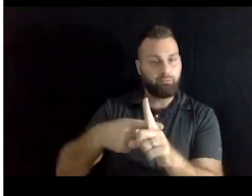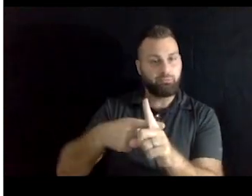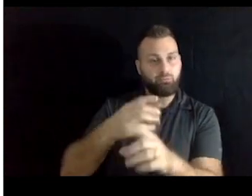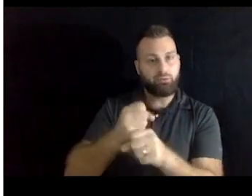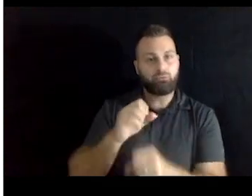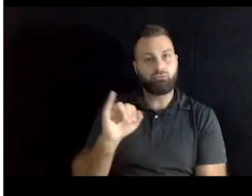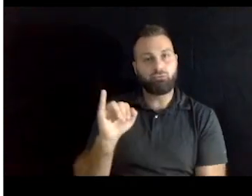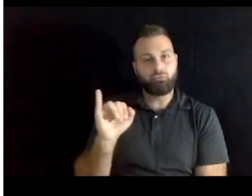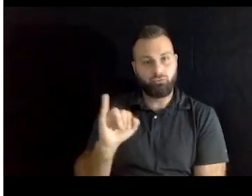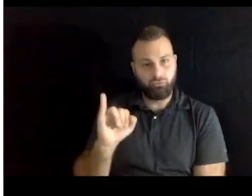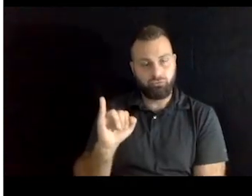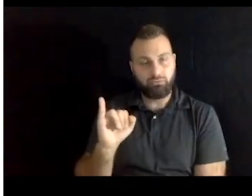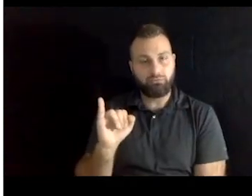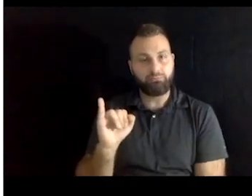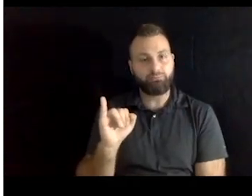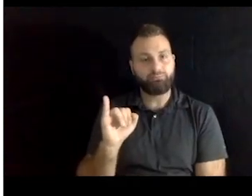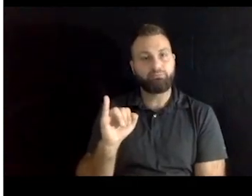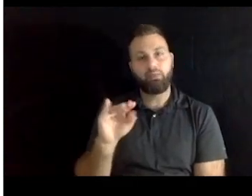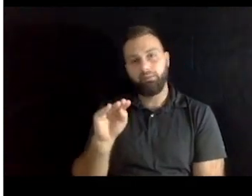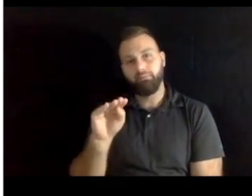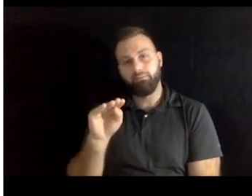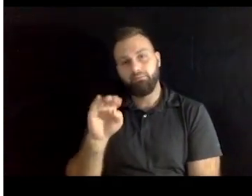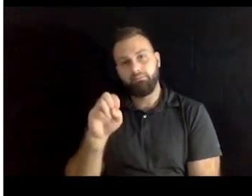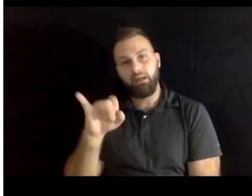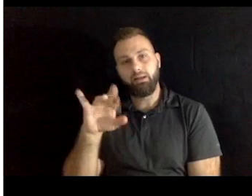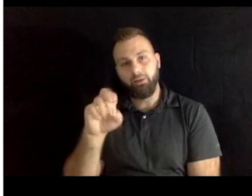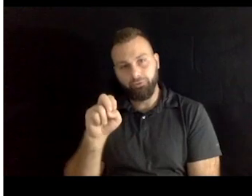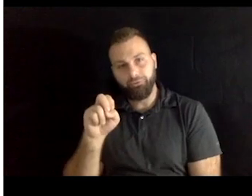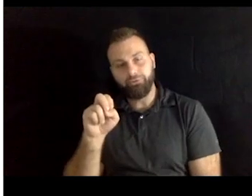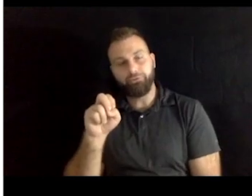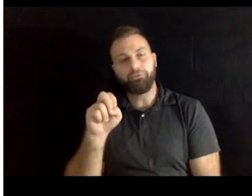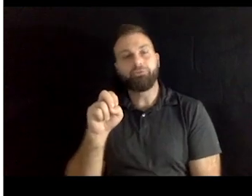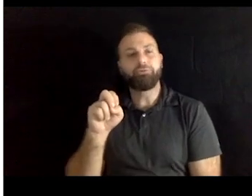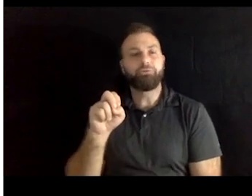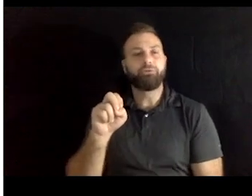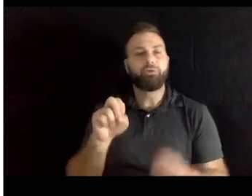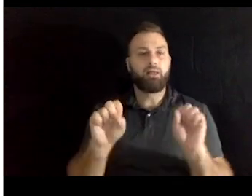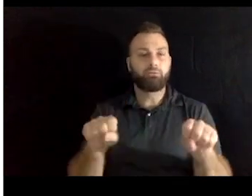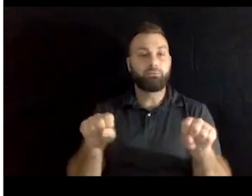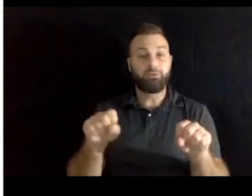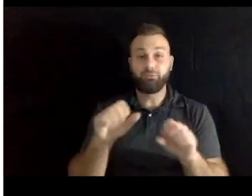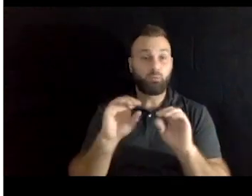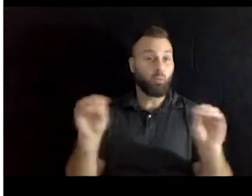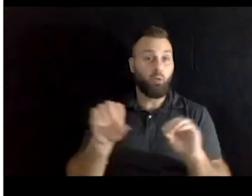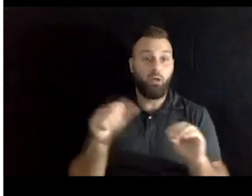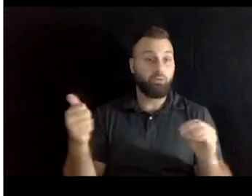Point at which they would become Medicare eligible and they didn't have health insurance from any